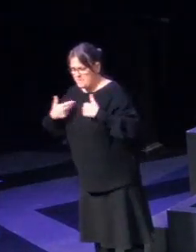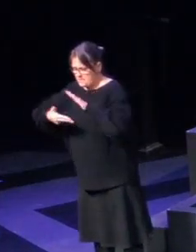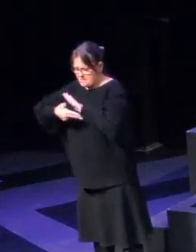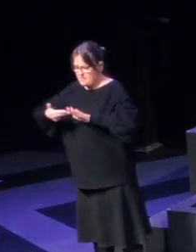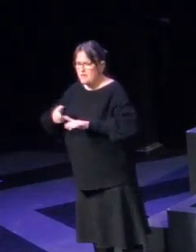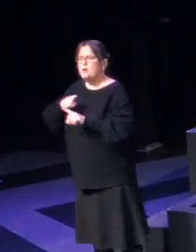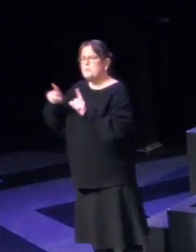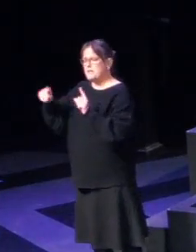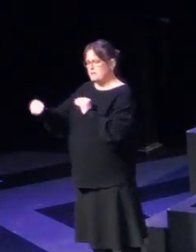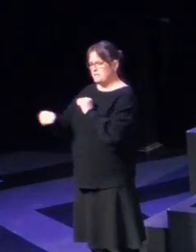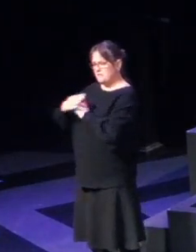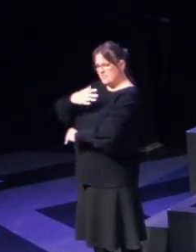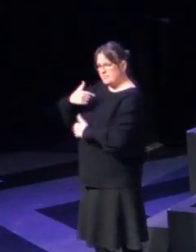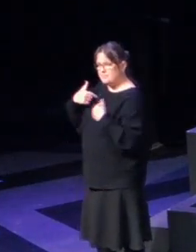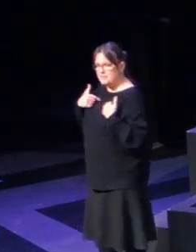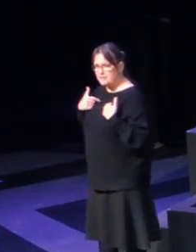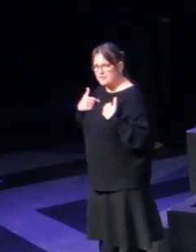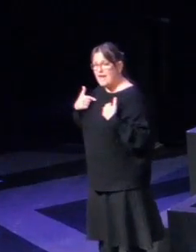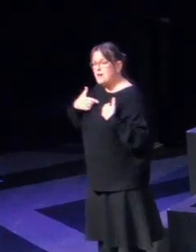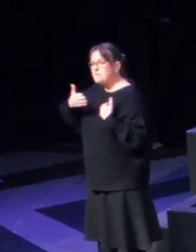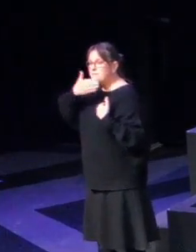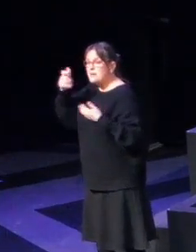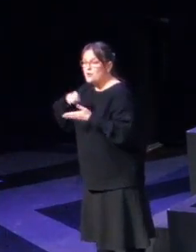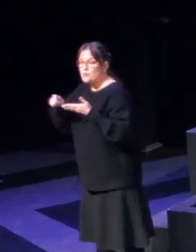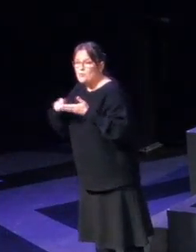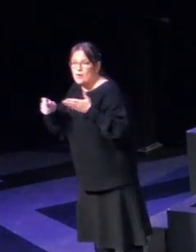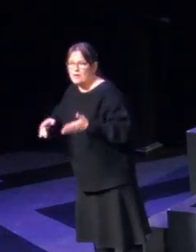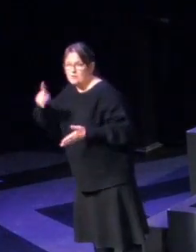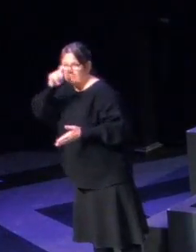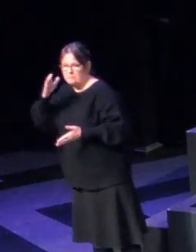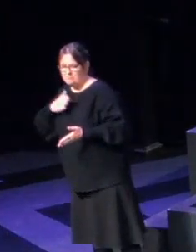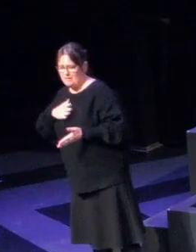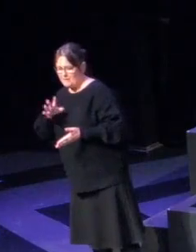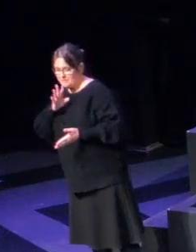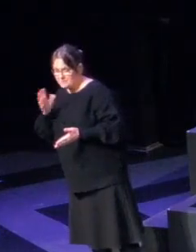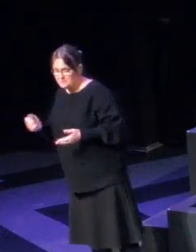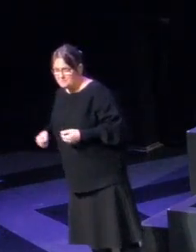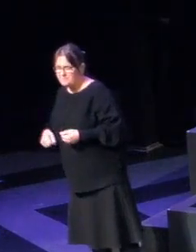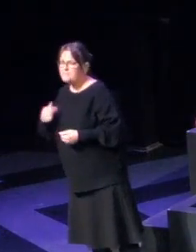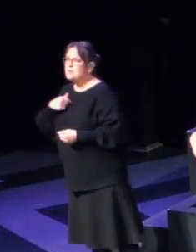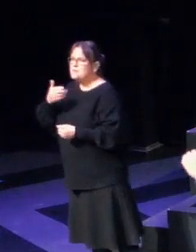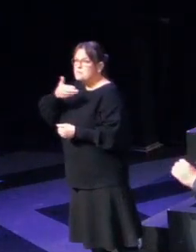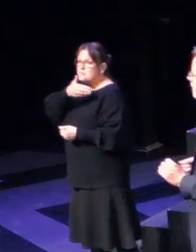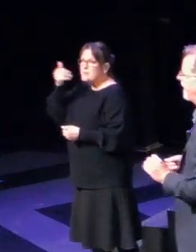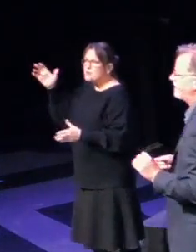I am a better, a better writer because of my stutter. I'm a better listener 'cause of my stutter.